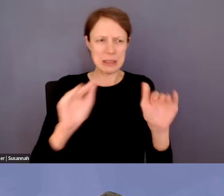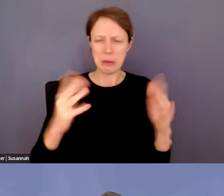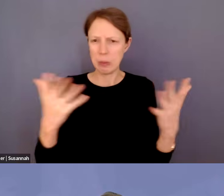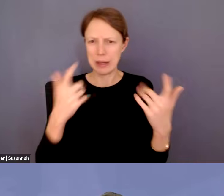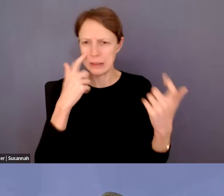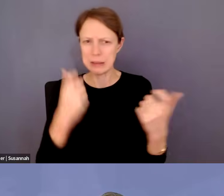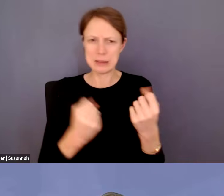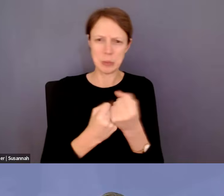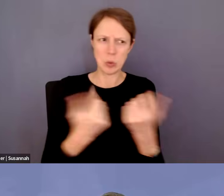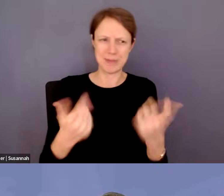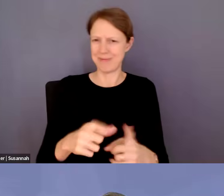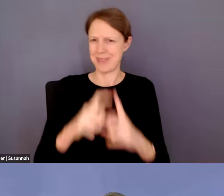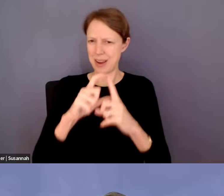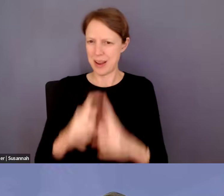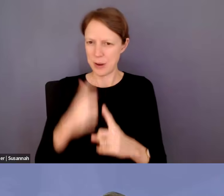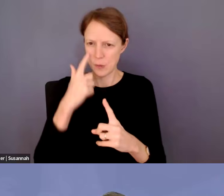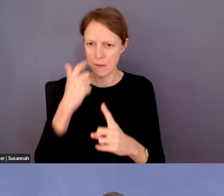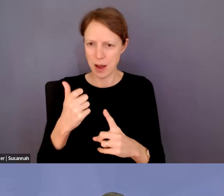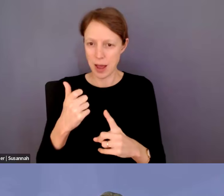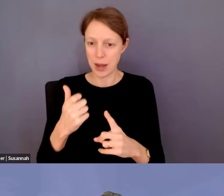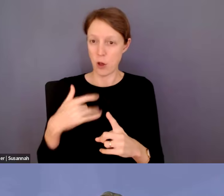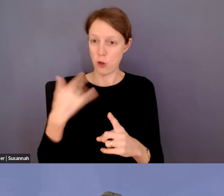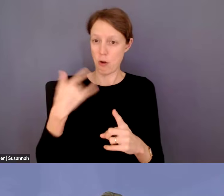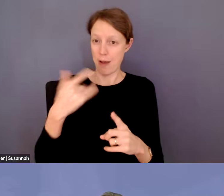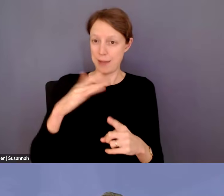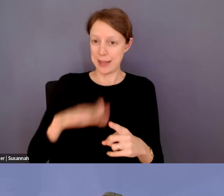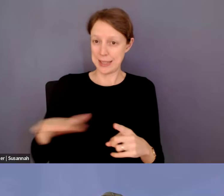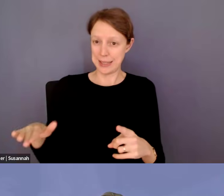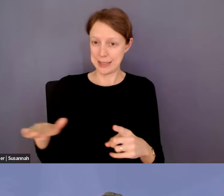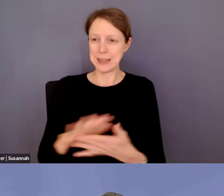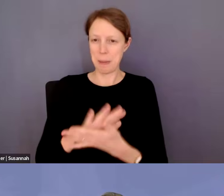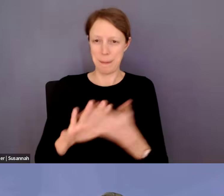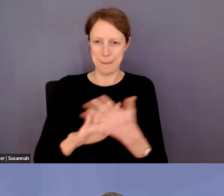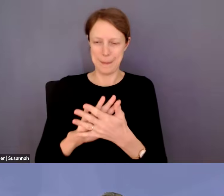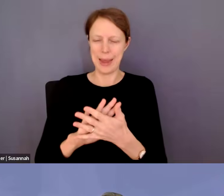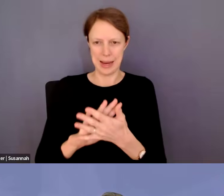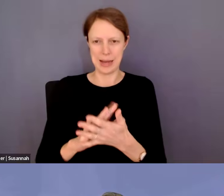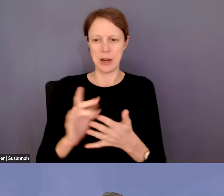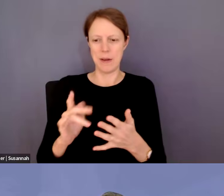a more equitable, integrated approach. One that meets families earlier, responds to their real